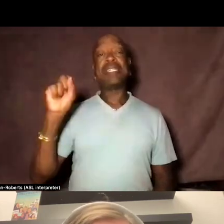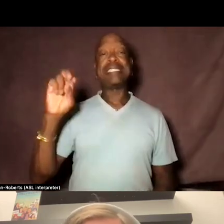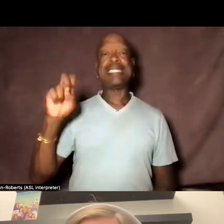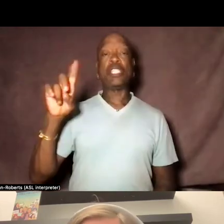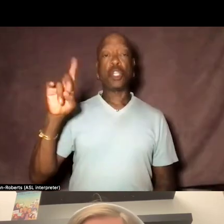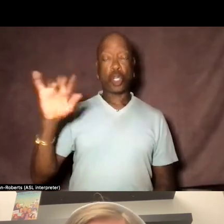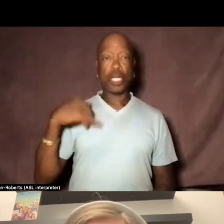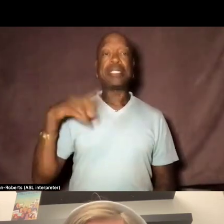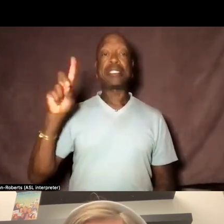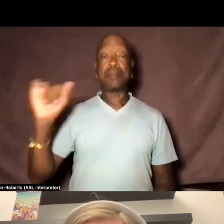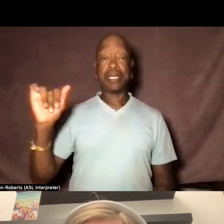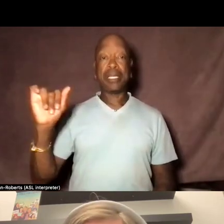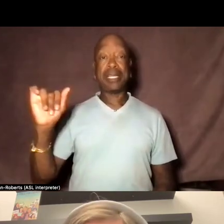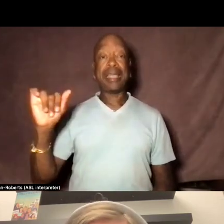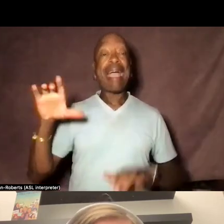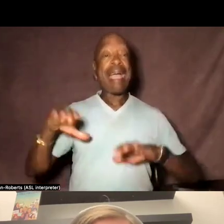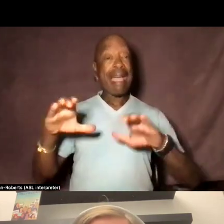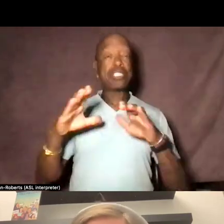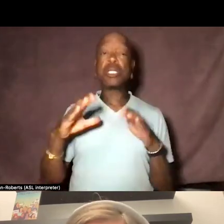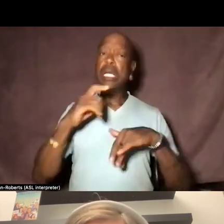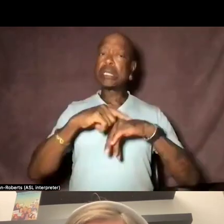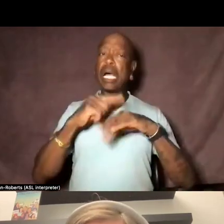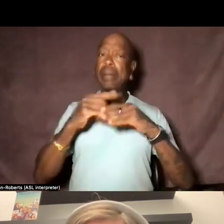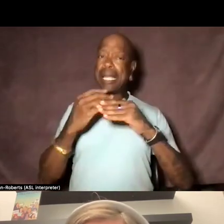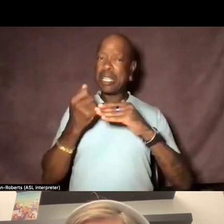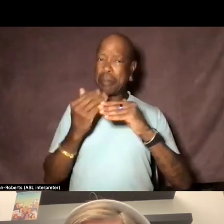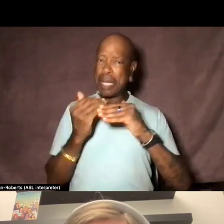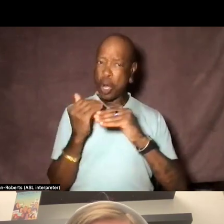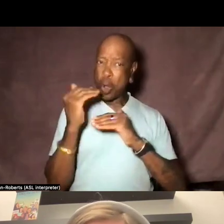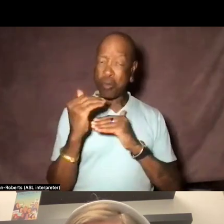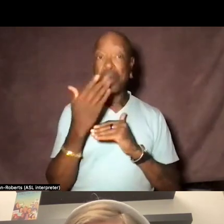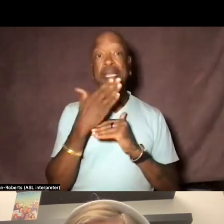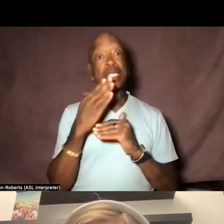going to run a few minutes over this evening um thanks for staying with us if you can if not we